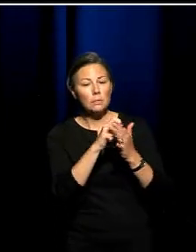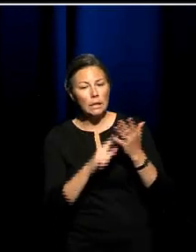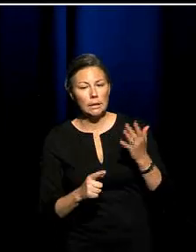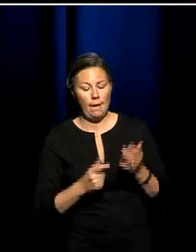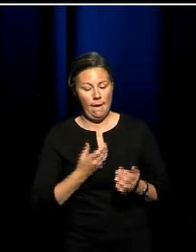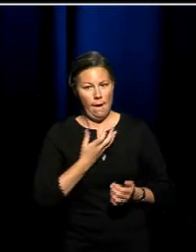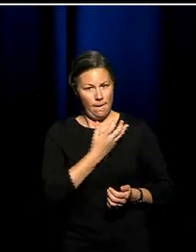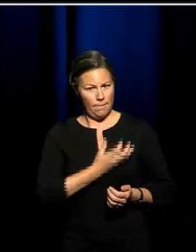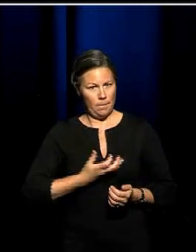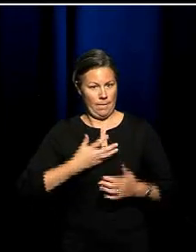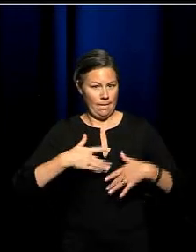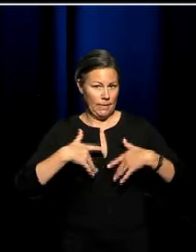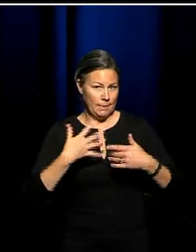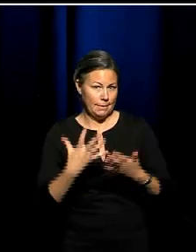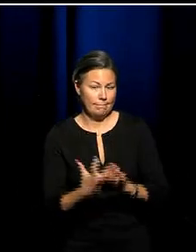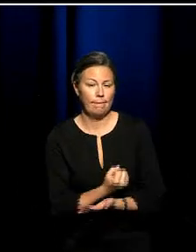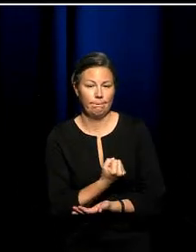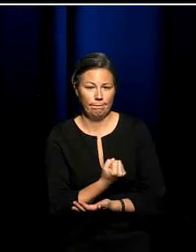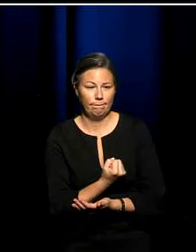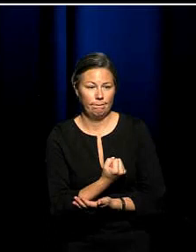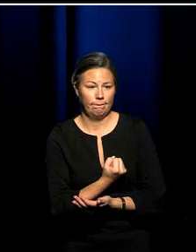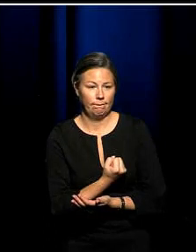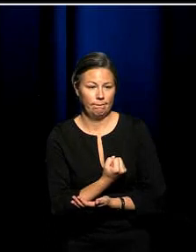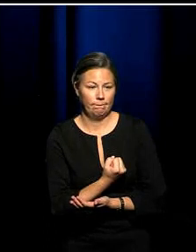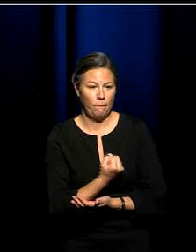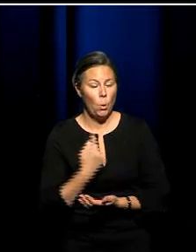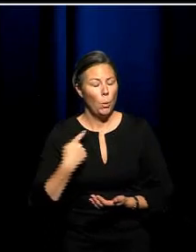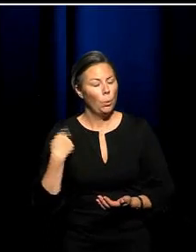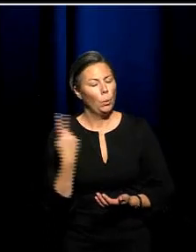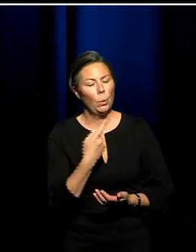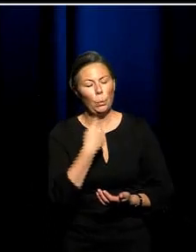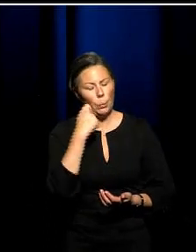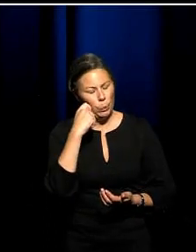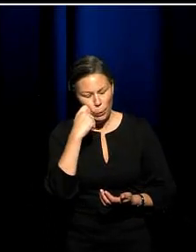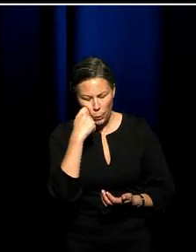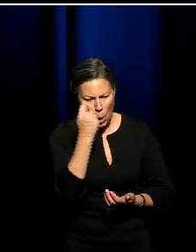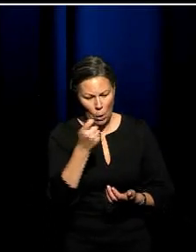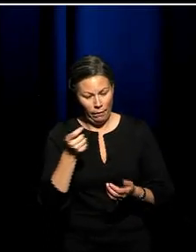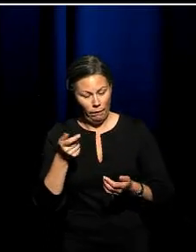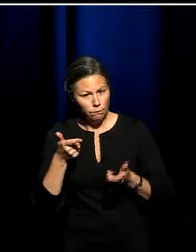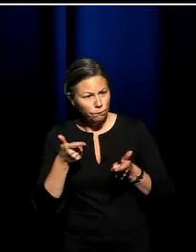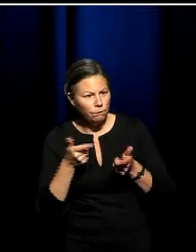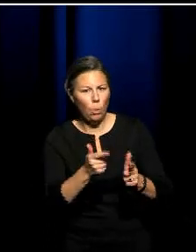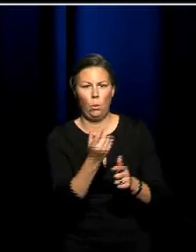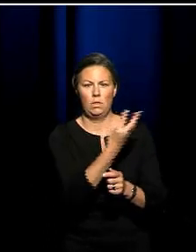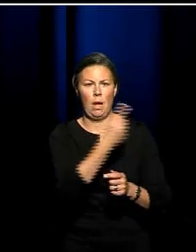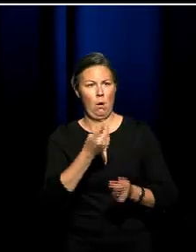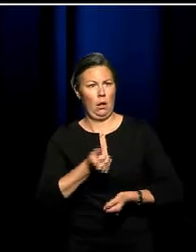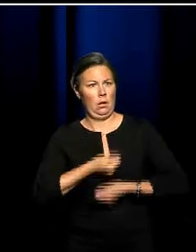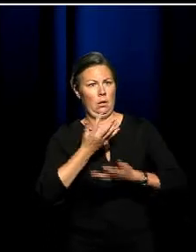wishing to engage with the Commission. Under no circumstances will anyone be asked to tell their story to a Commissioner with whom they do not feel